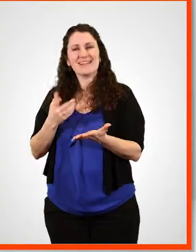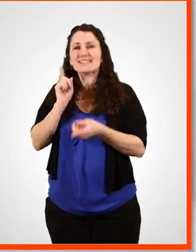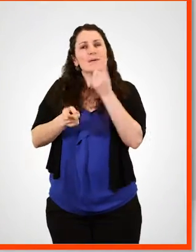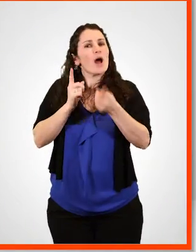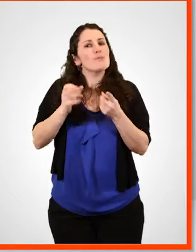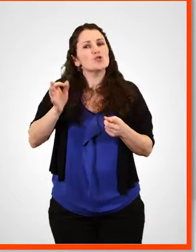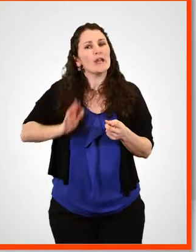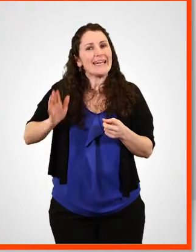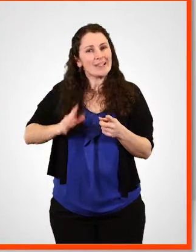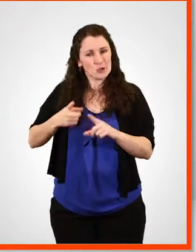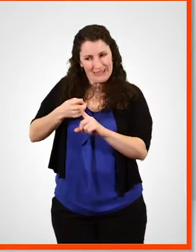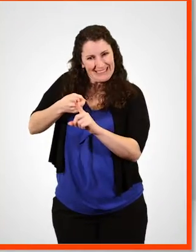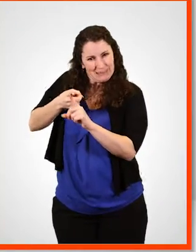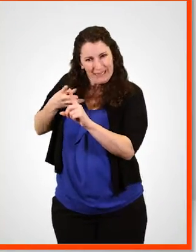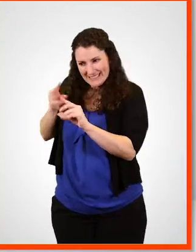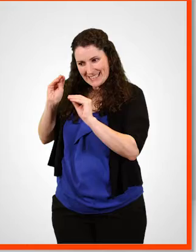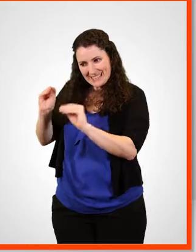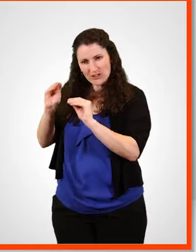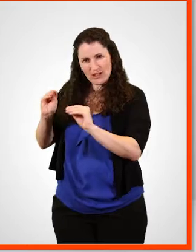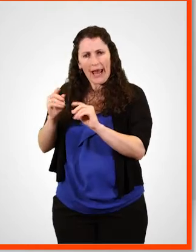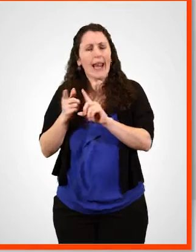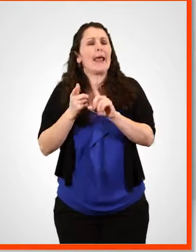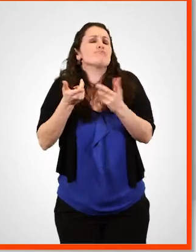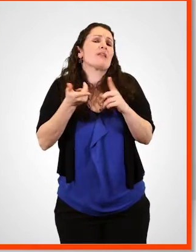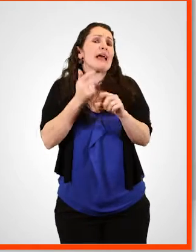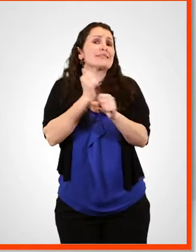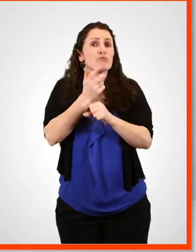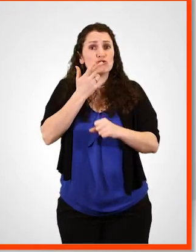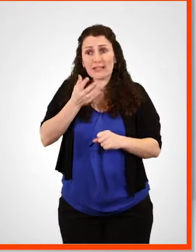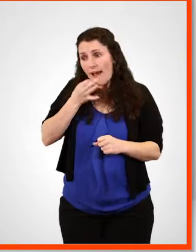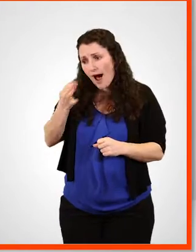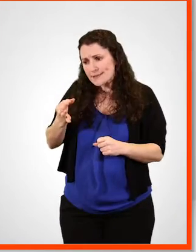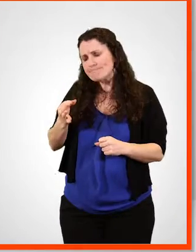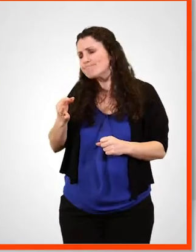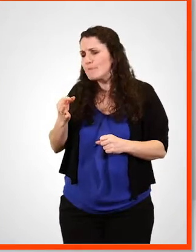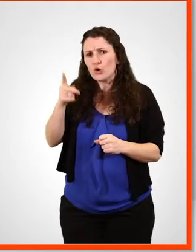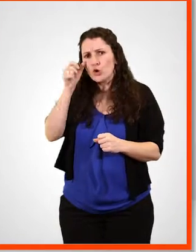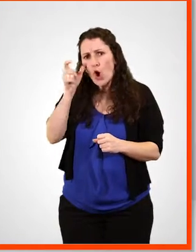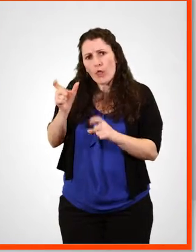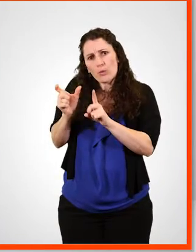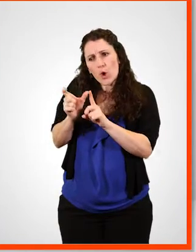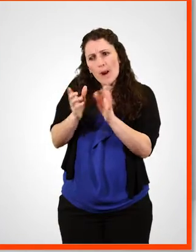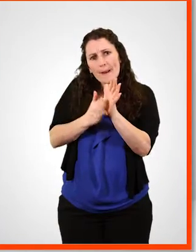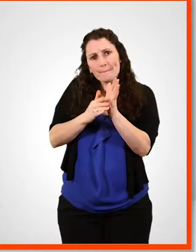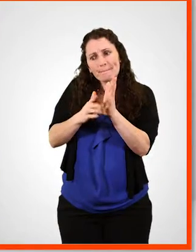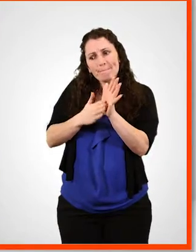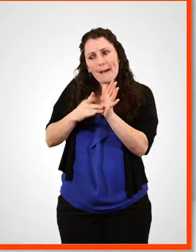listen to the word "mummy", what letter do you think that starts with, and if they know the letter M, they will make that connection.